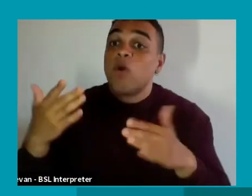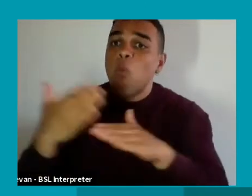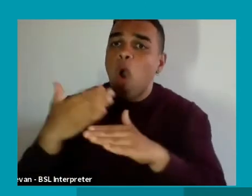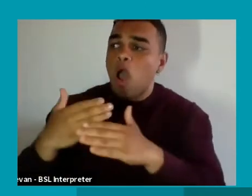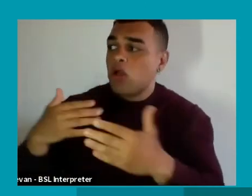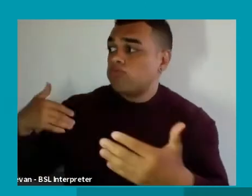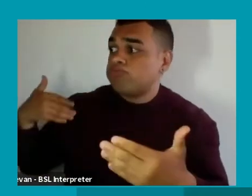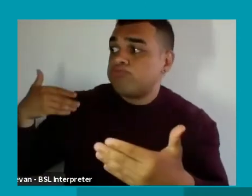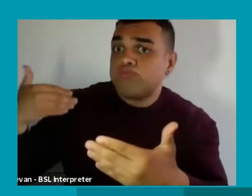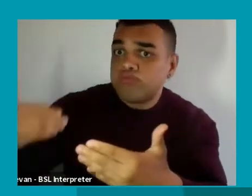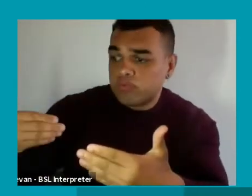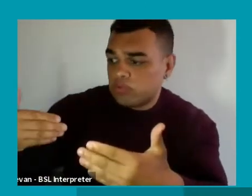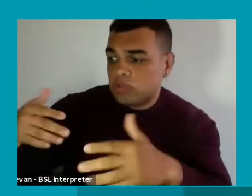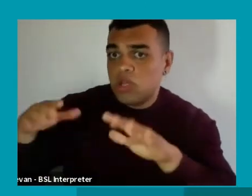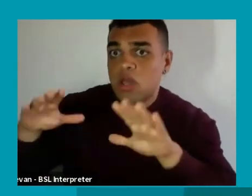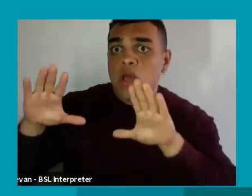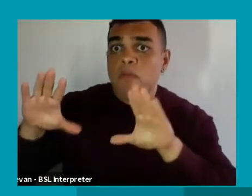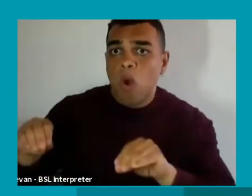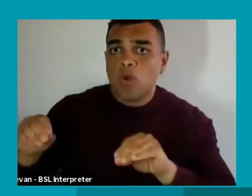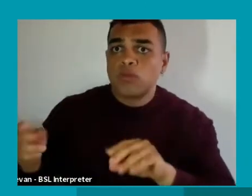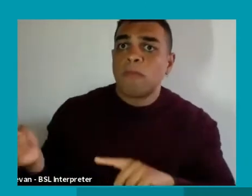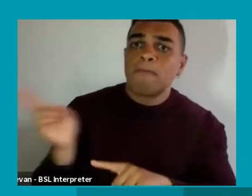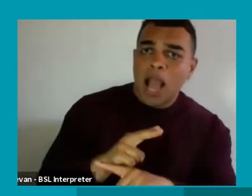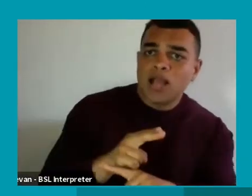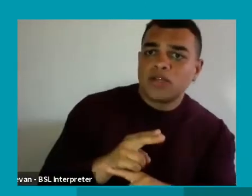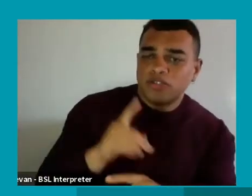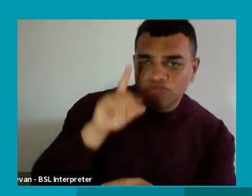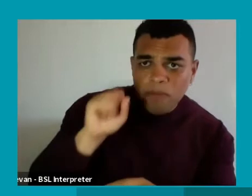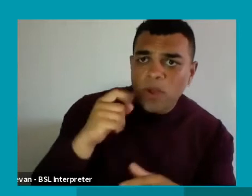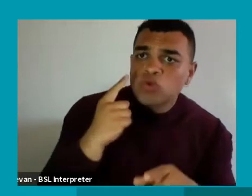'cause I did have a conversation with someone today about this.